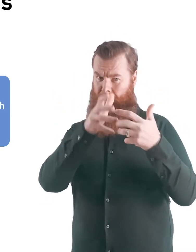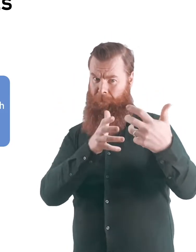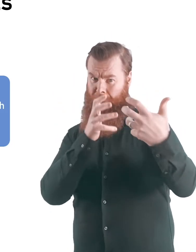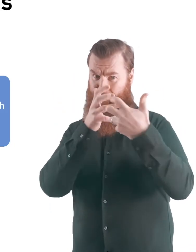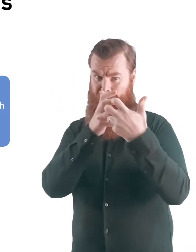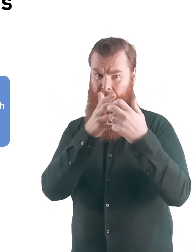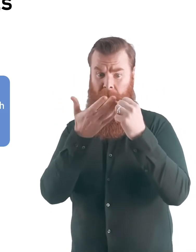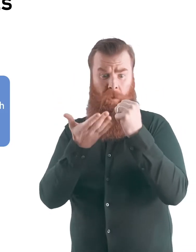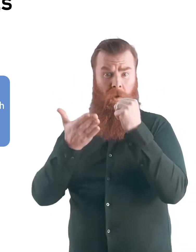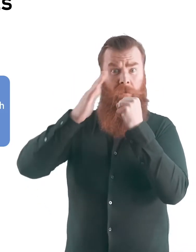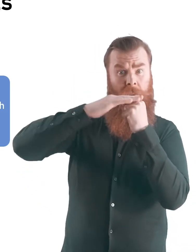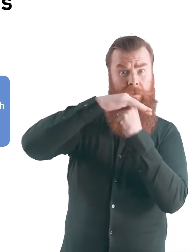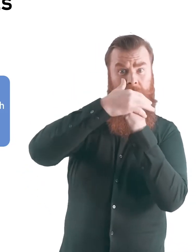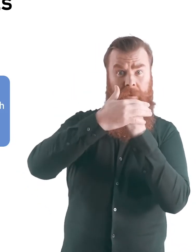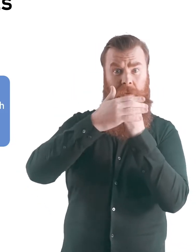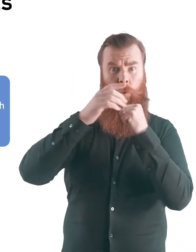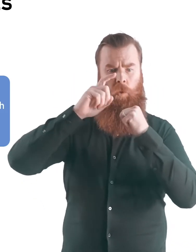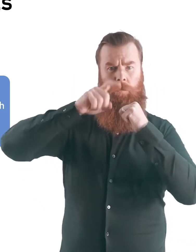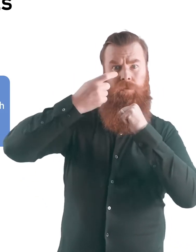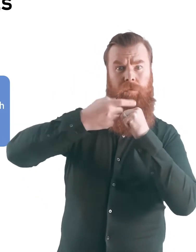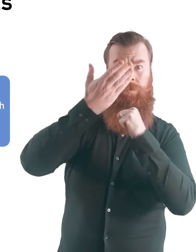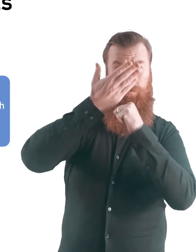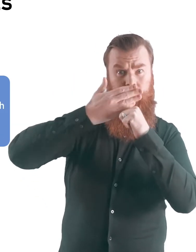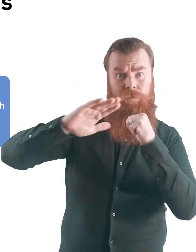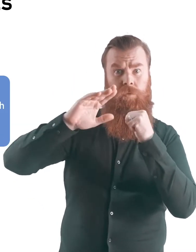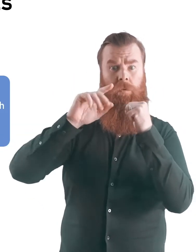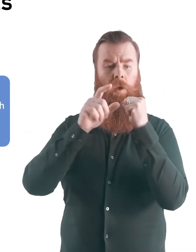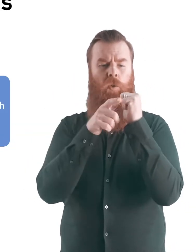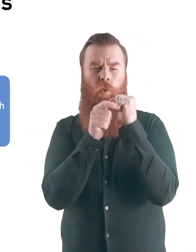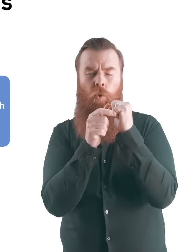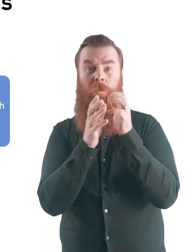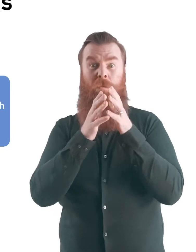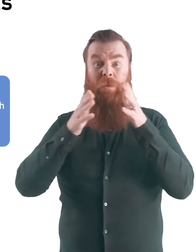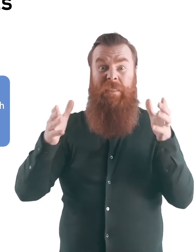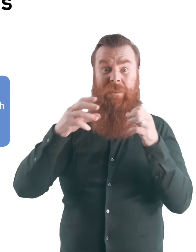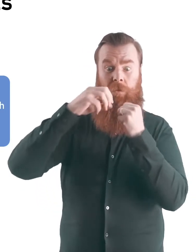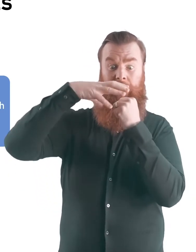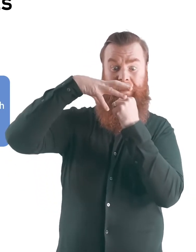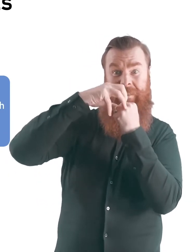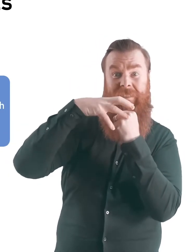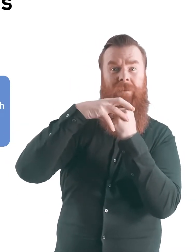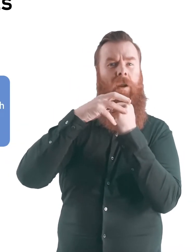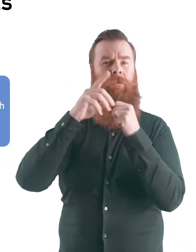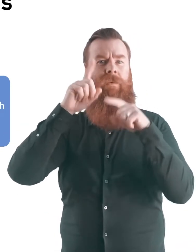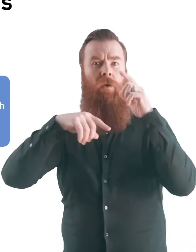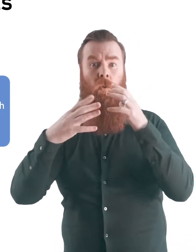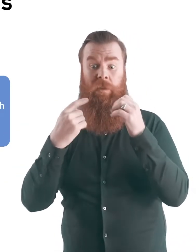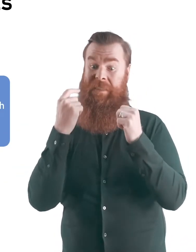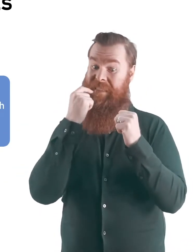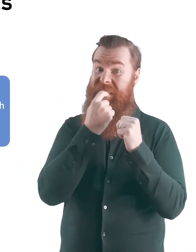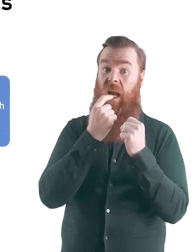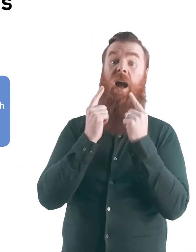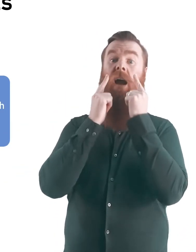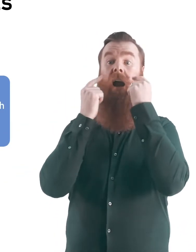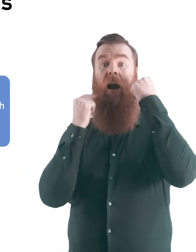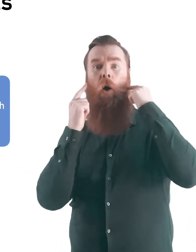They will consider how big the filling needs to be, and where the tooth to be filled is in the mouth.